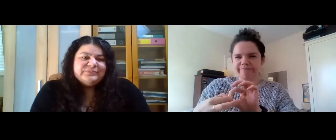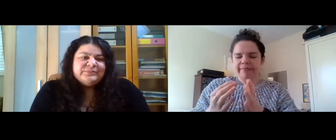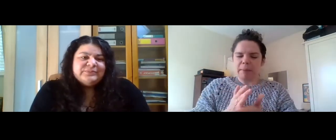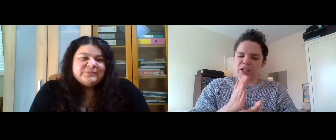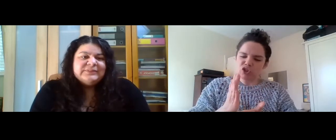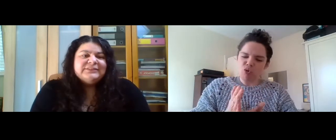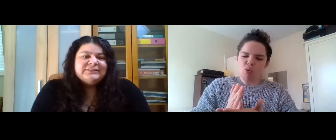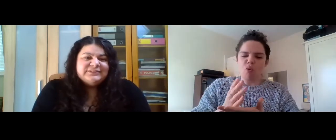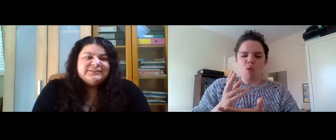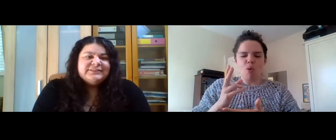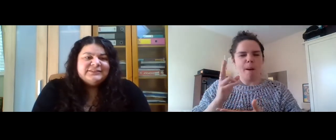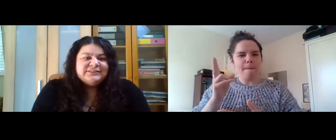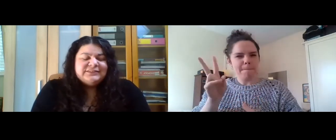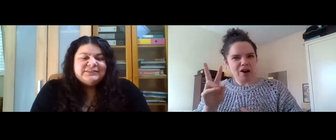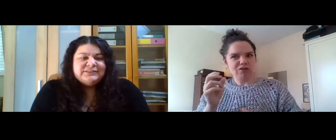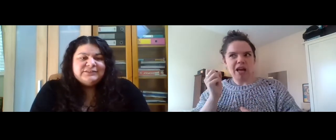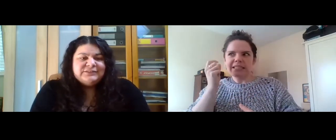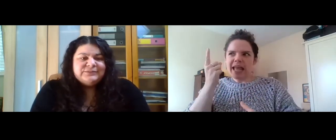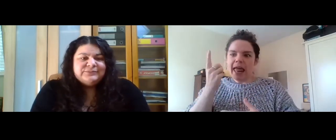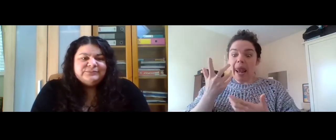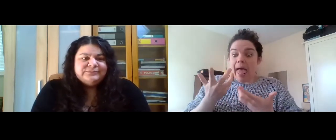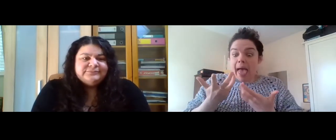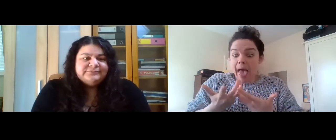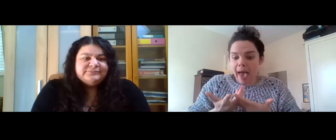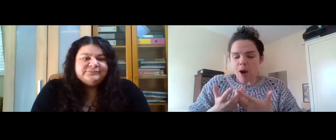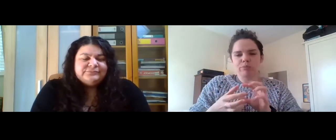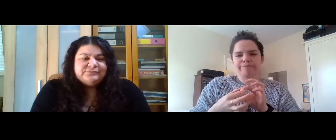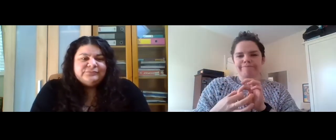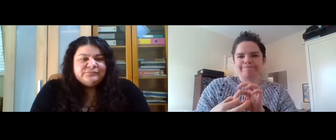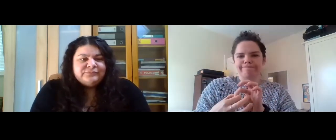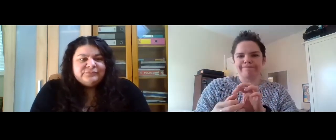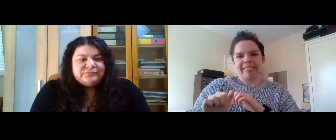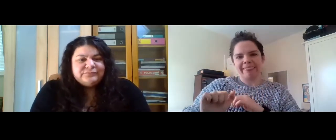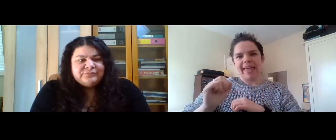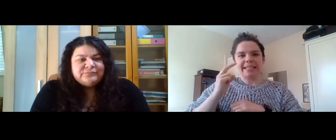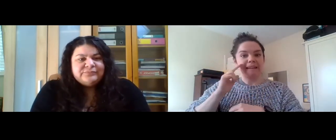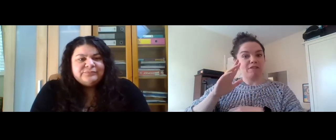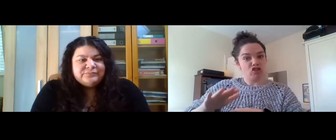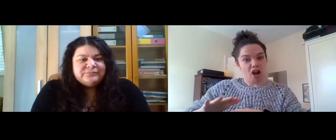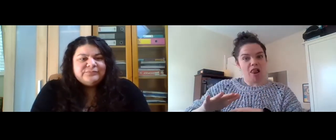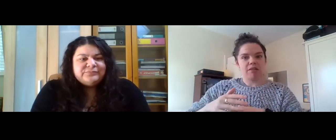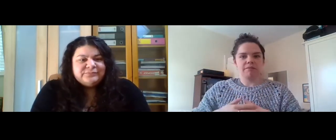I try to ensure parents understand how to connect and interact with their deaf child.